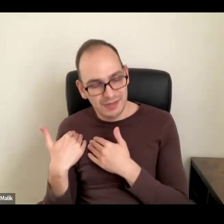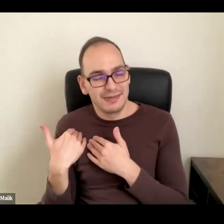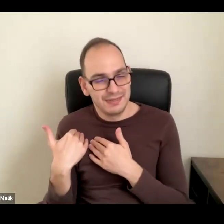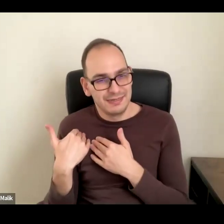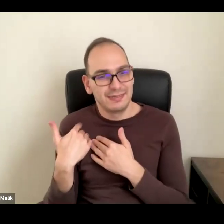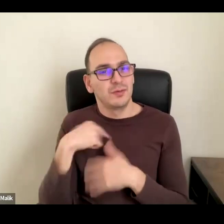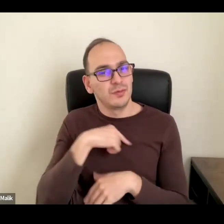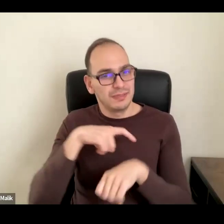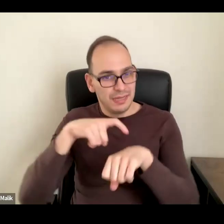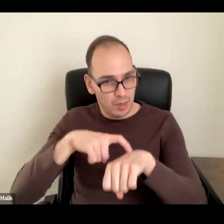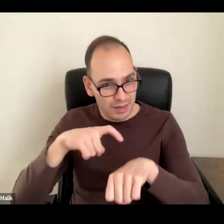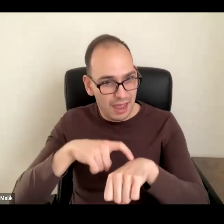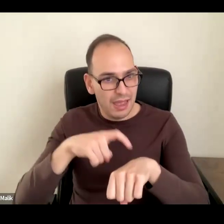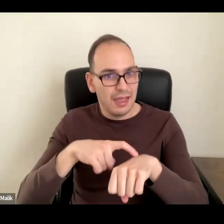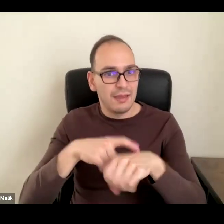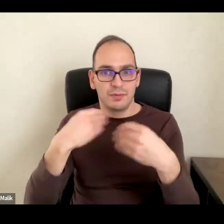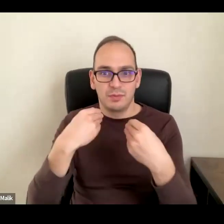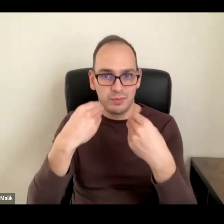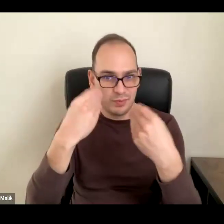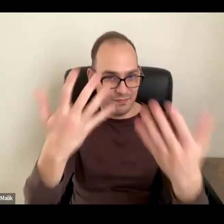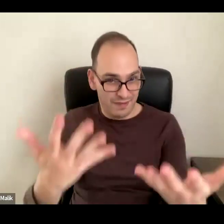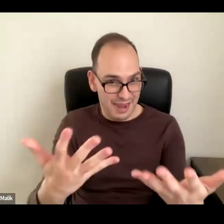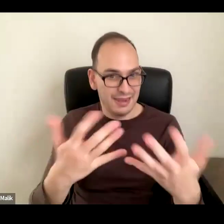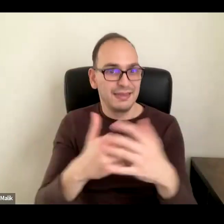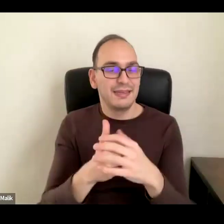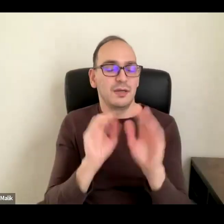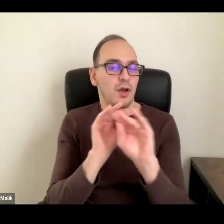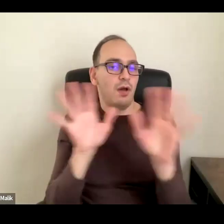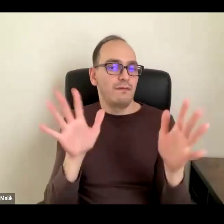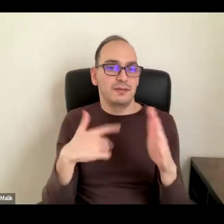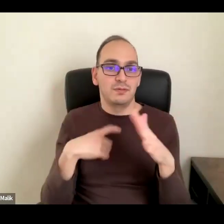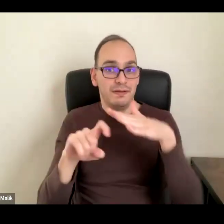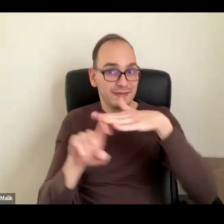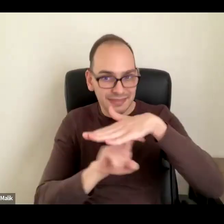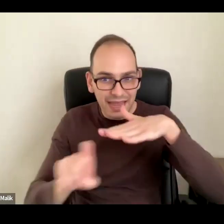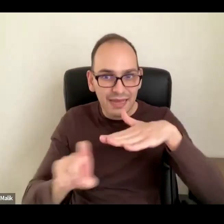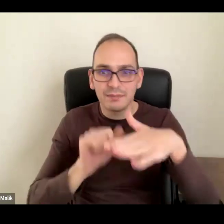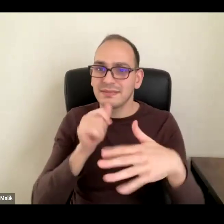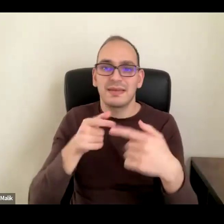our time to provide this to you. Obviously, we have them scanned. It's not that difficult today.